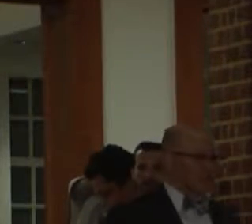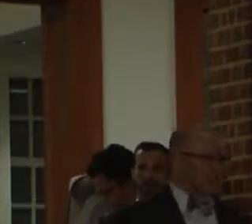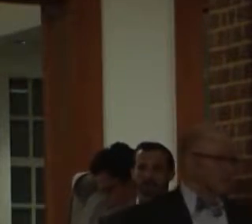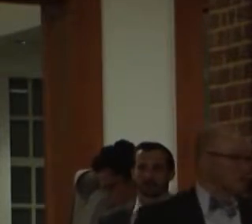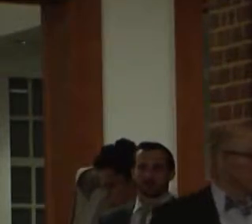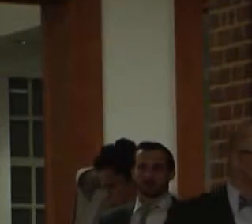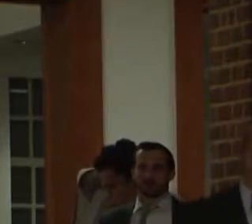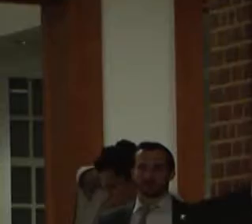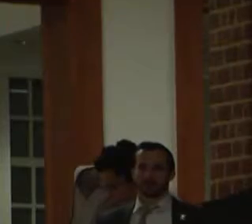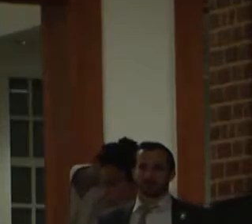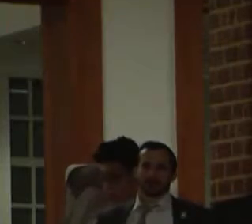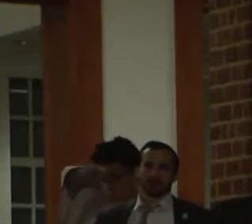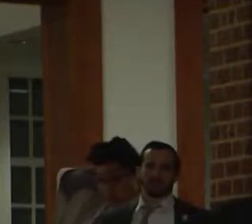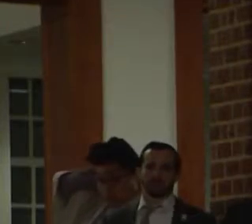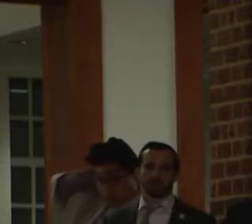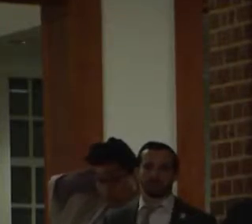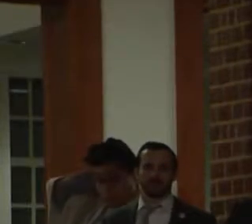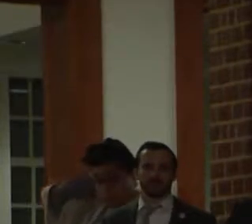THANK YOU VERY MUCH.